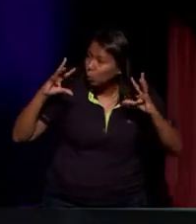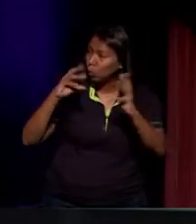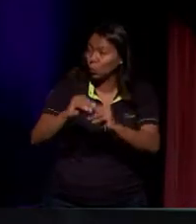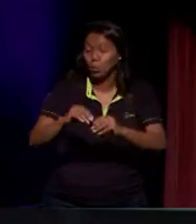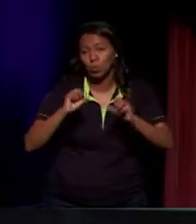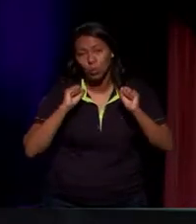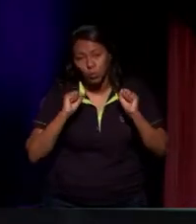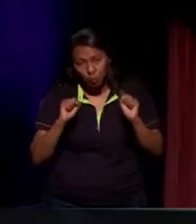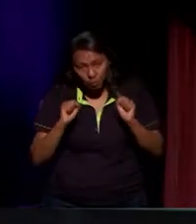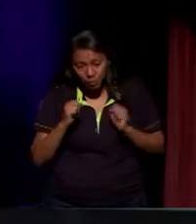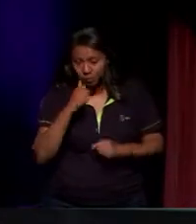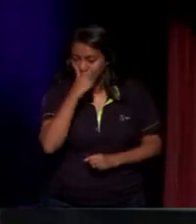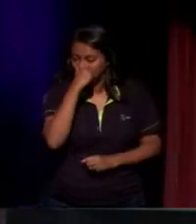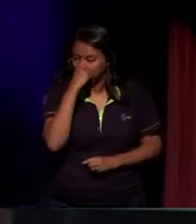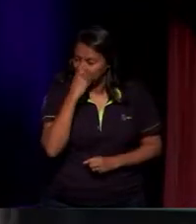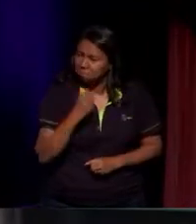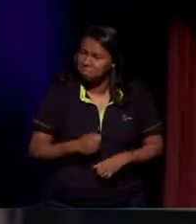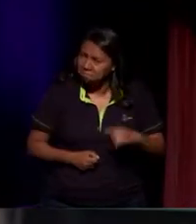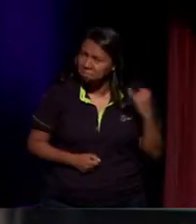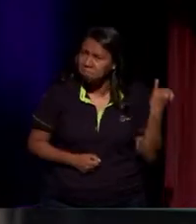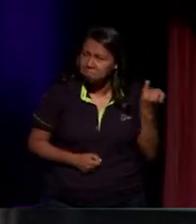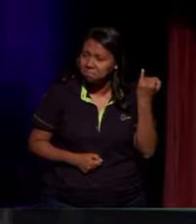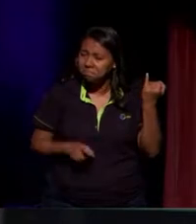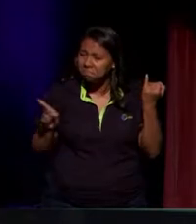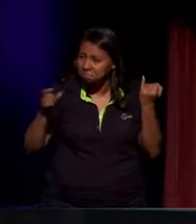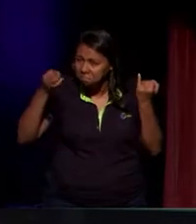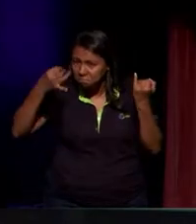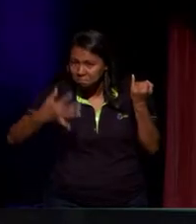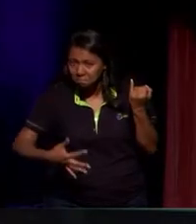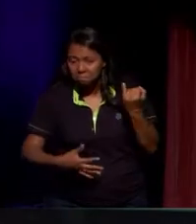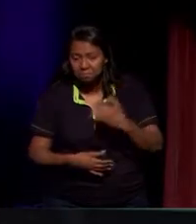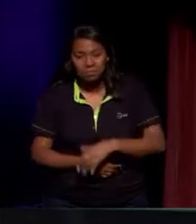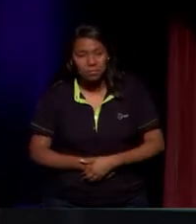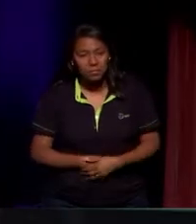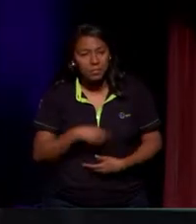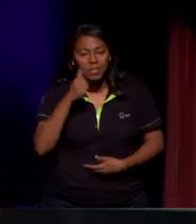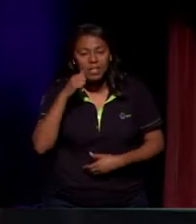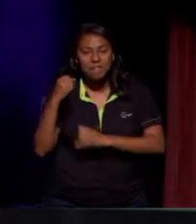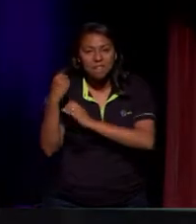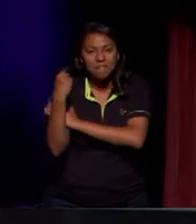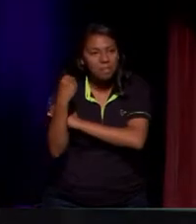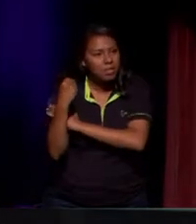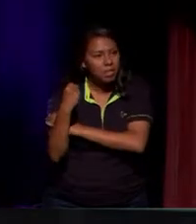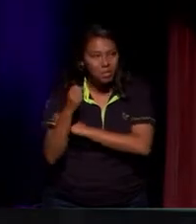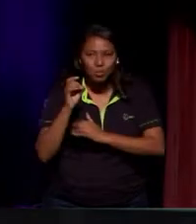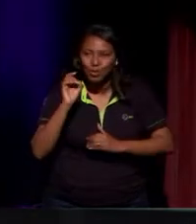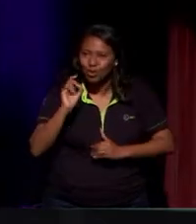this reading she does transnational feminism.